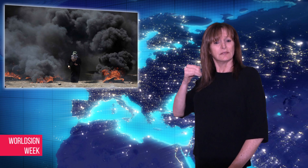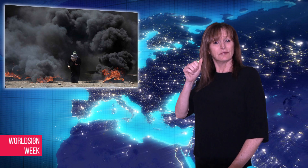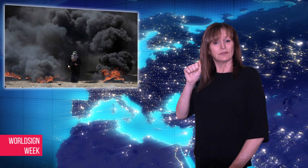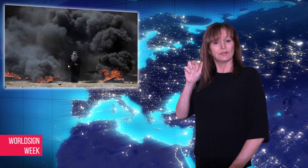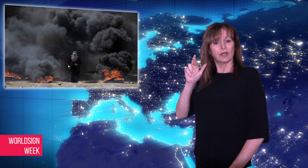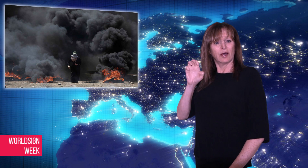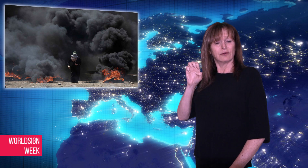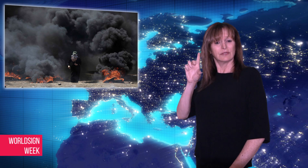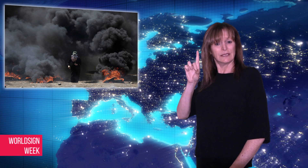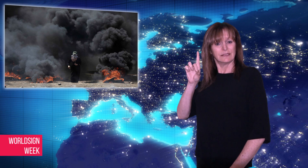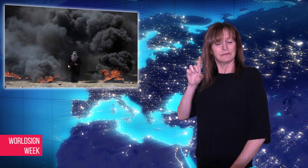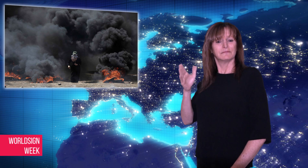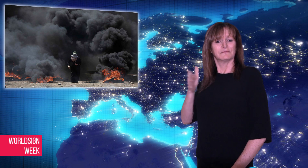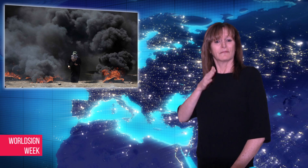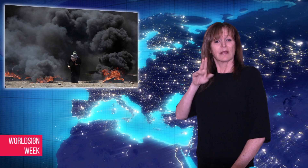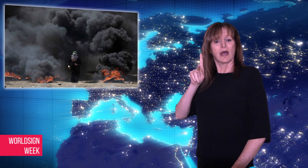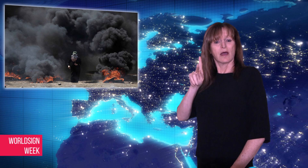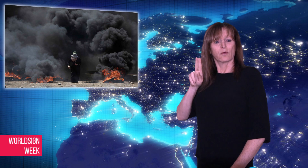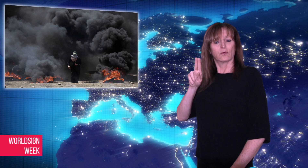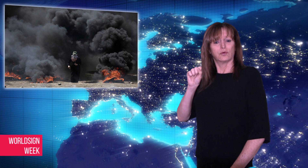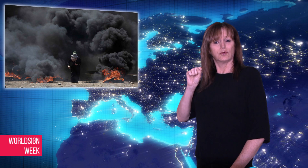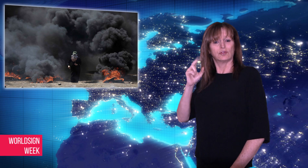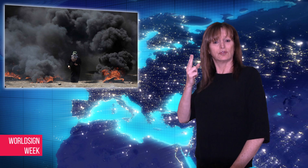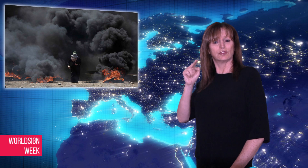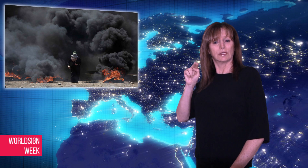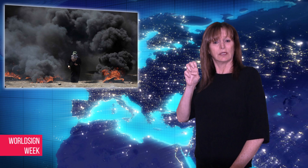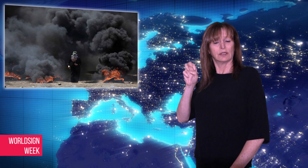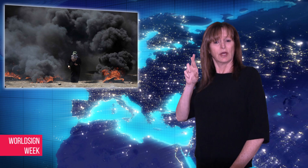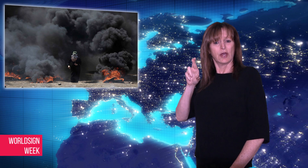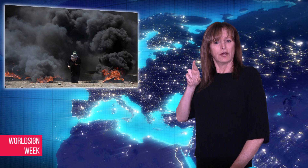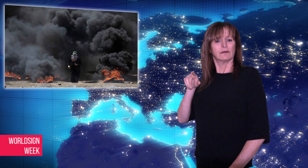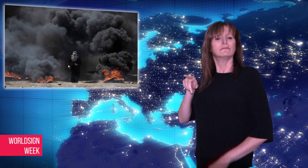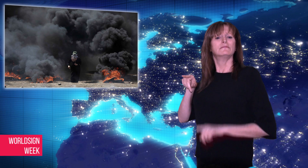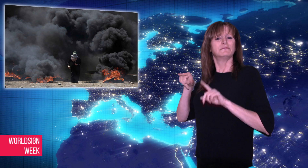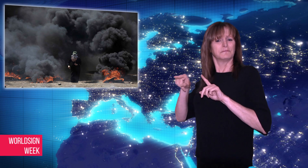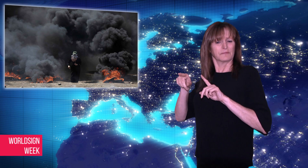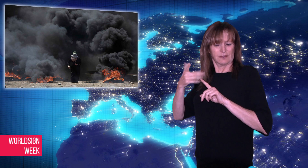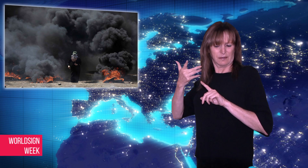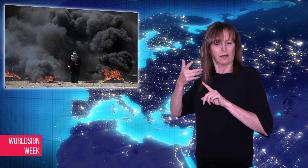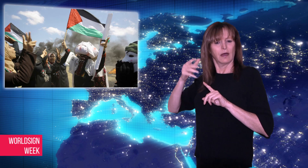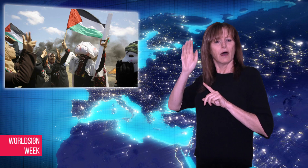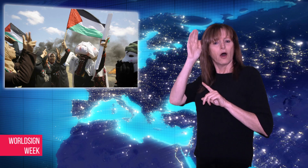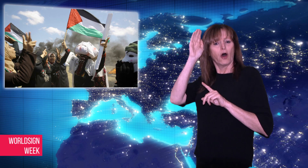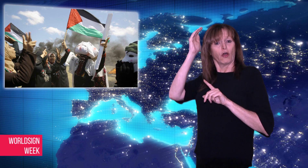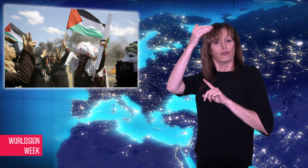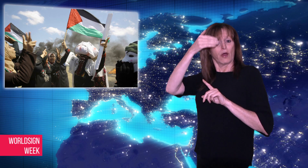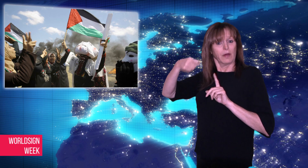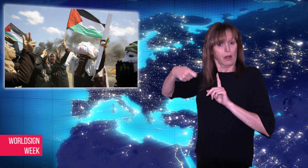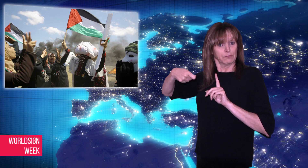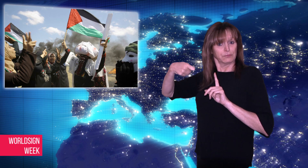the Palestinians, saying their protests brought on the violence.